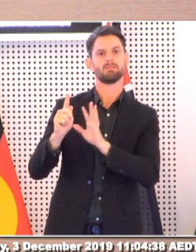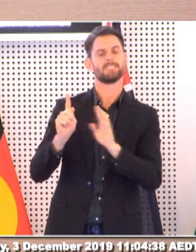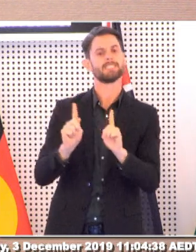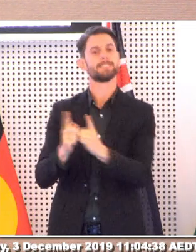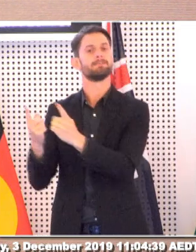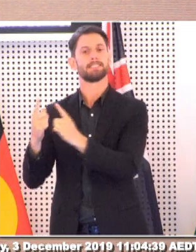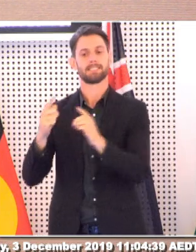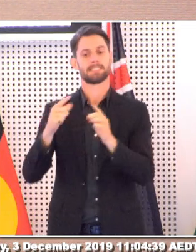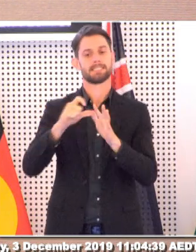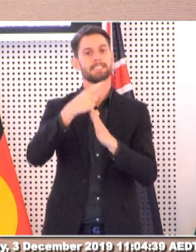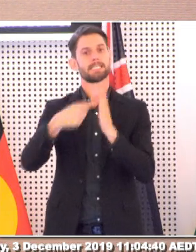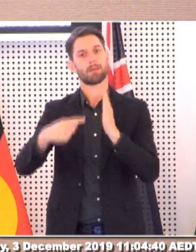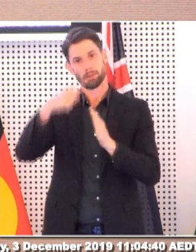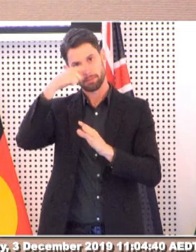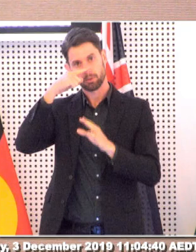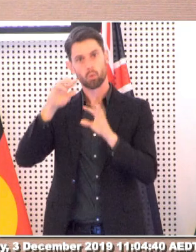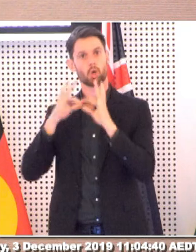This was when I was based at Monash University with colleagues at Monash